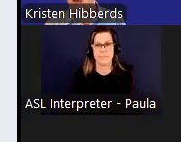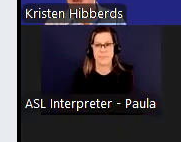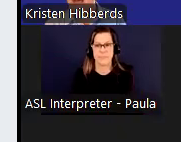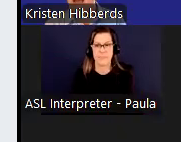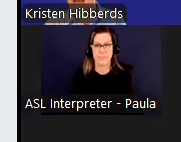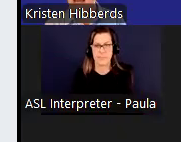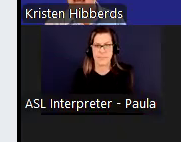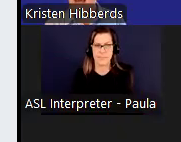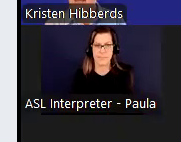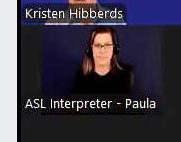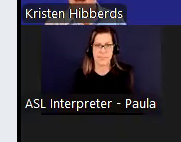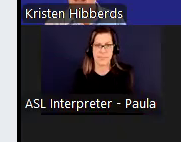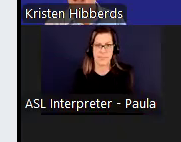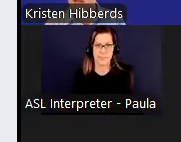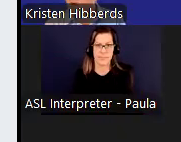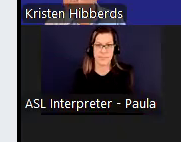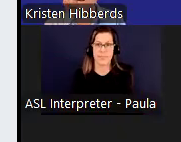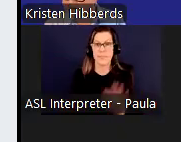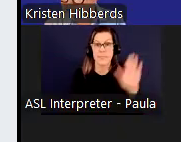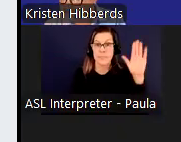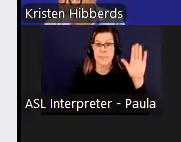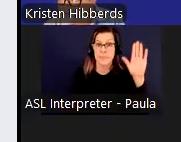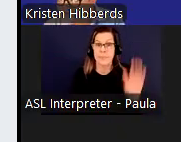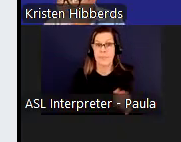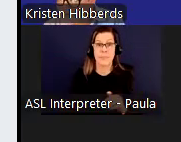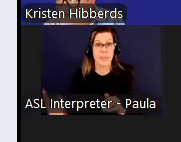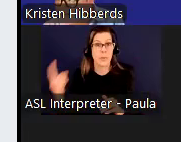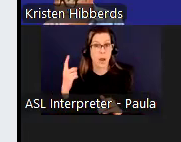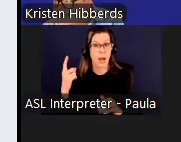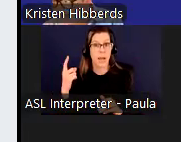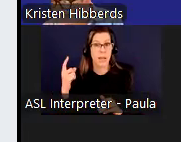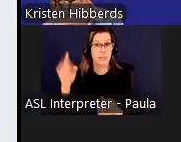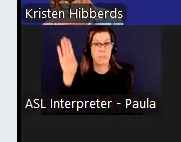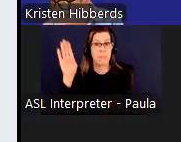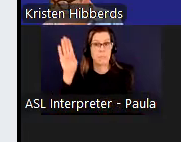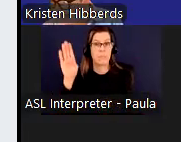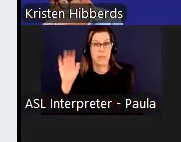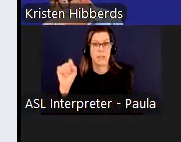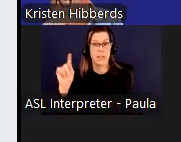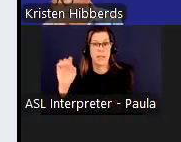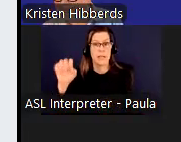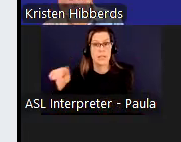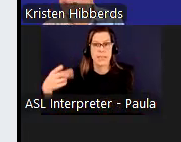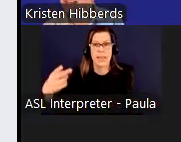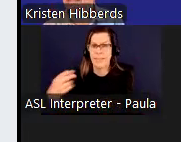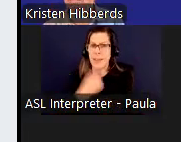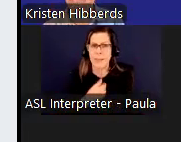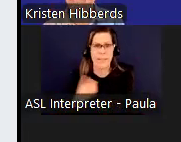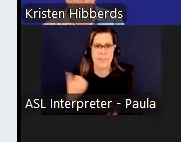OK Any other questions? Yeah, we got one from Steph. Yes. And again, I apologize. I keep trying to raise my hand and it doesn't work.